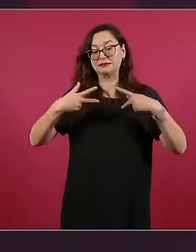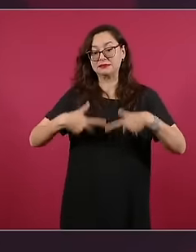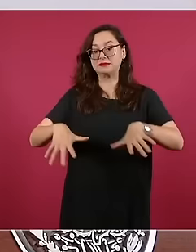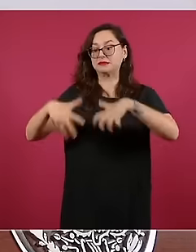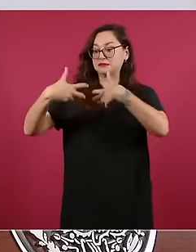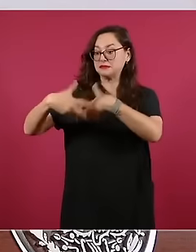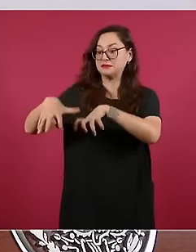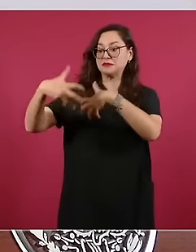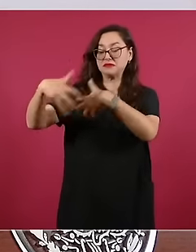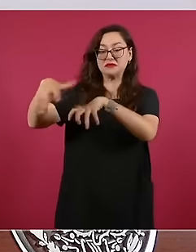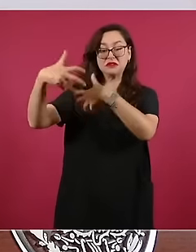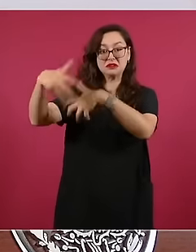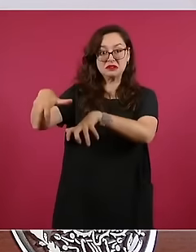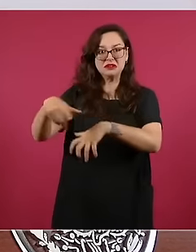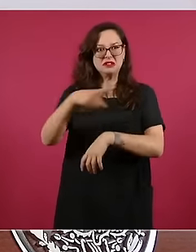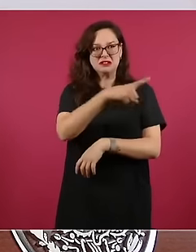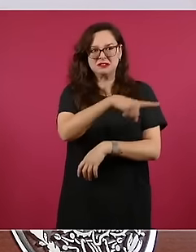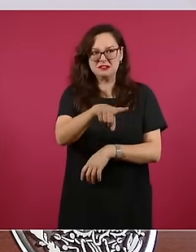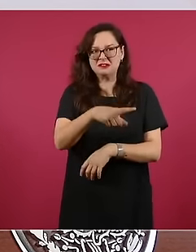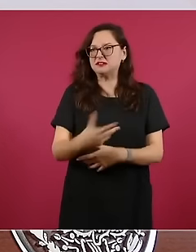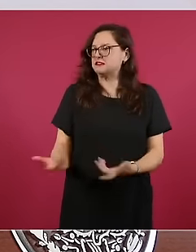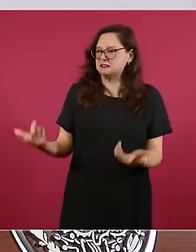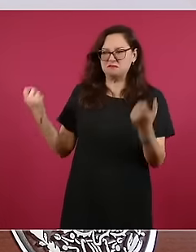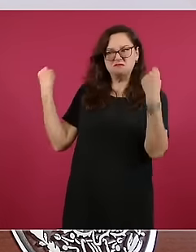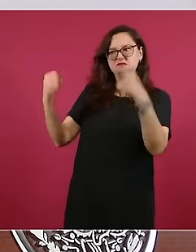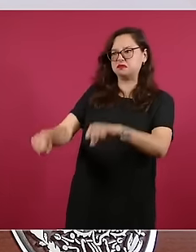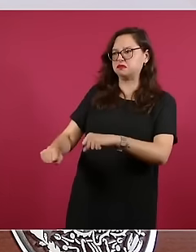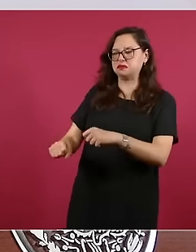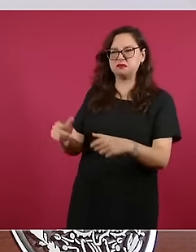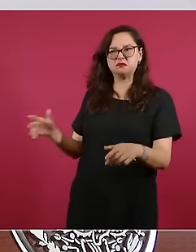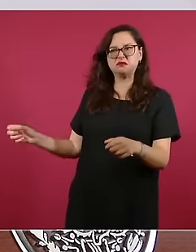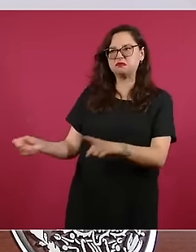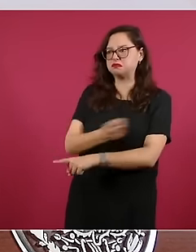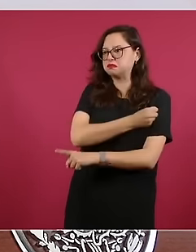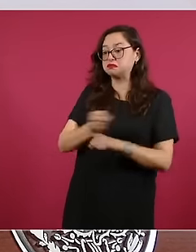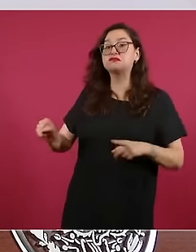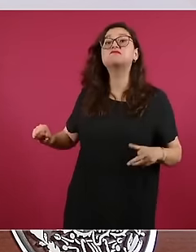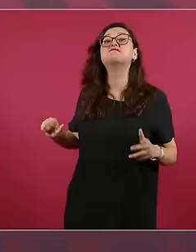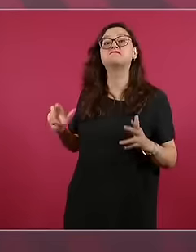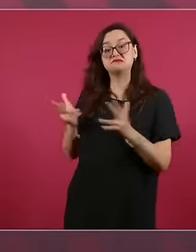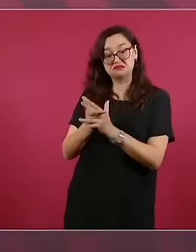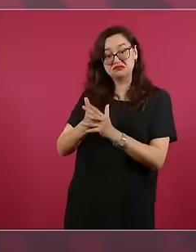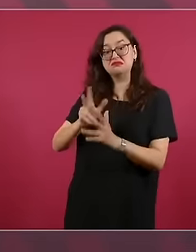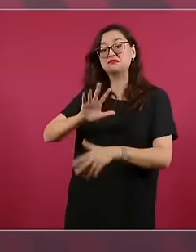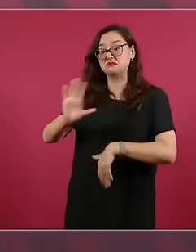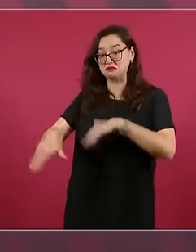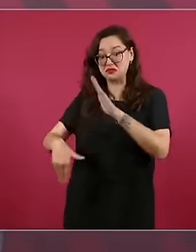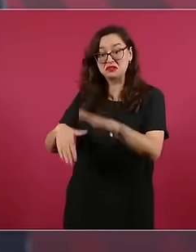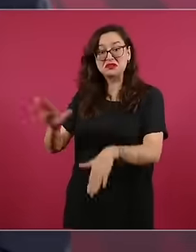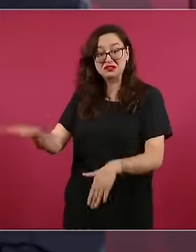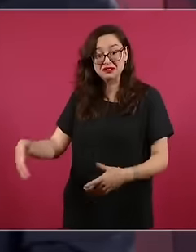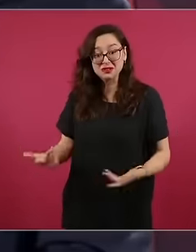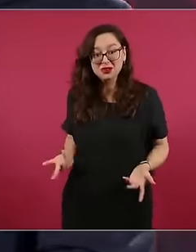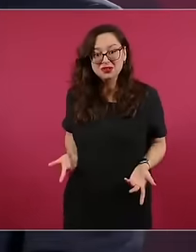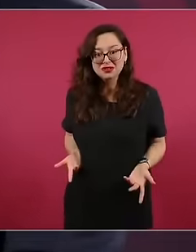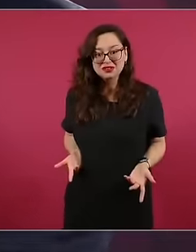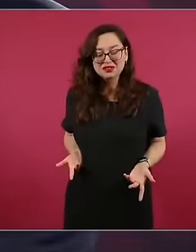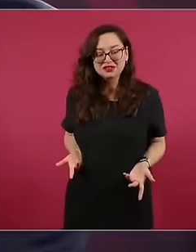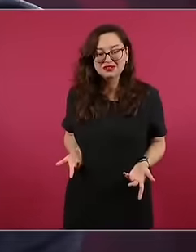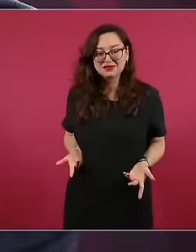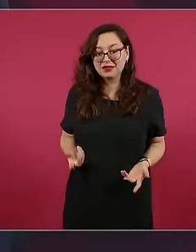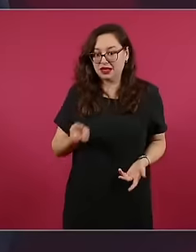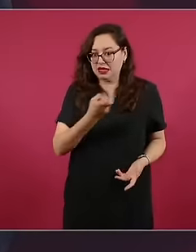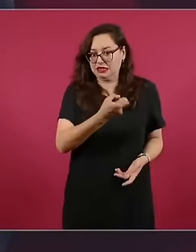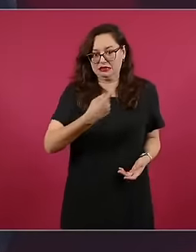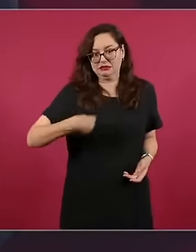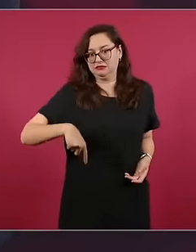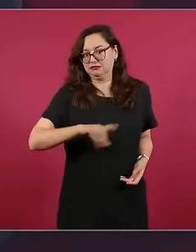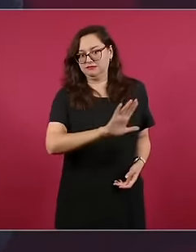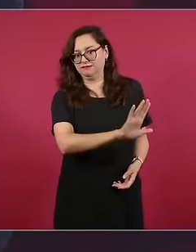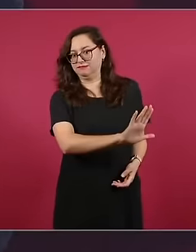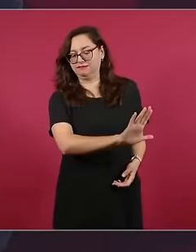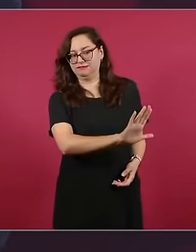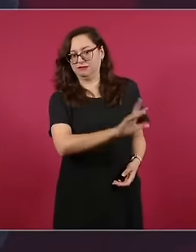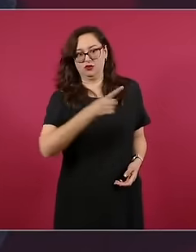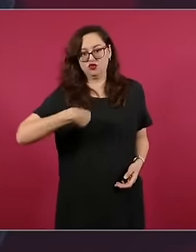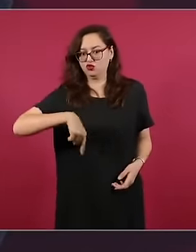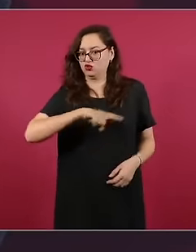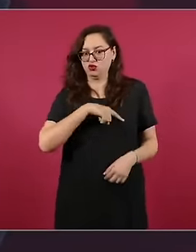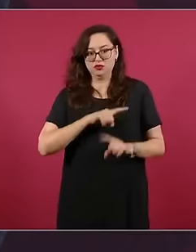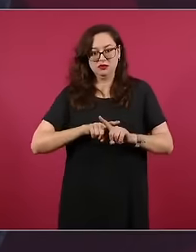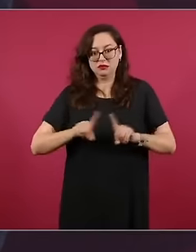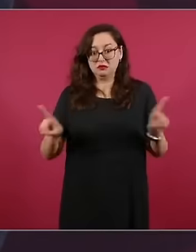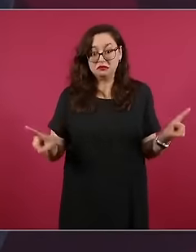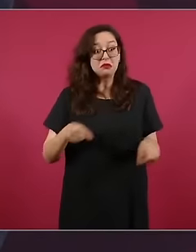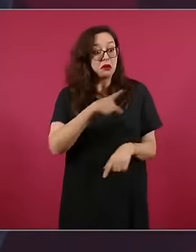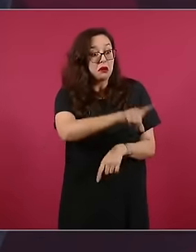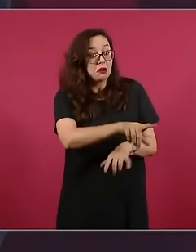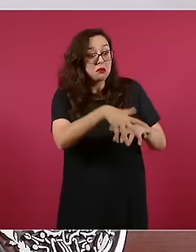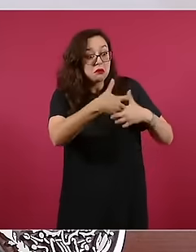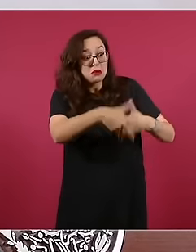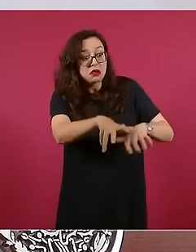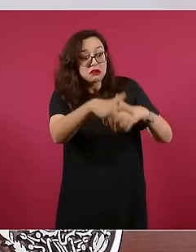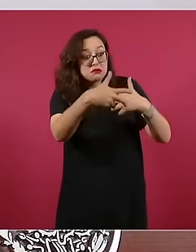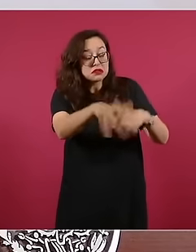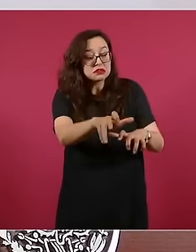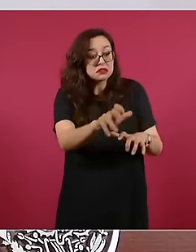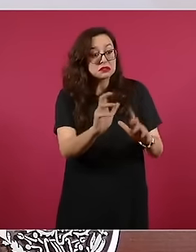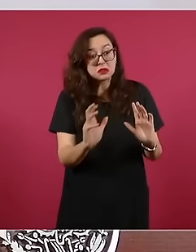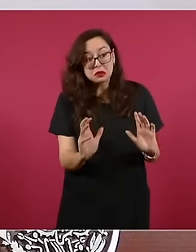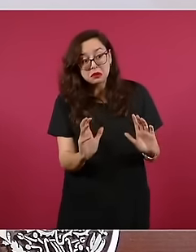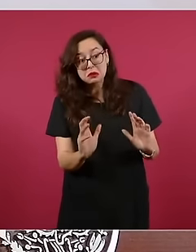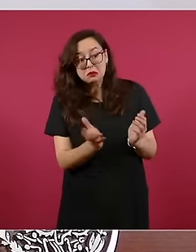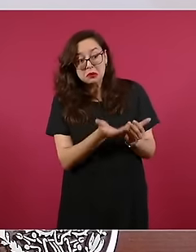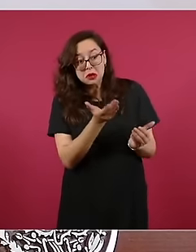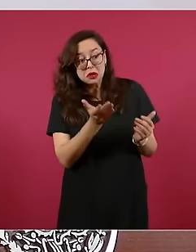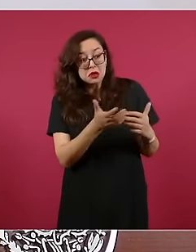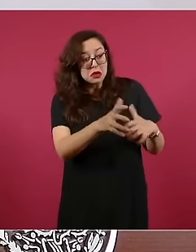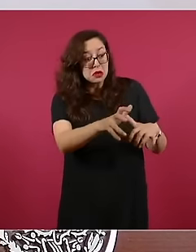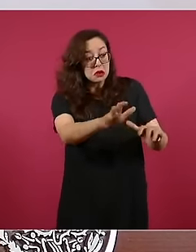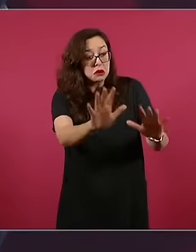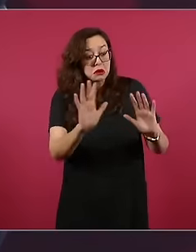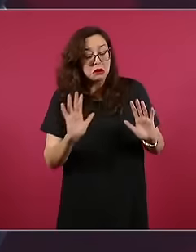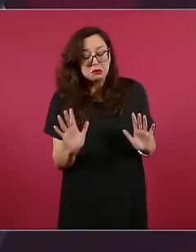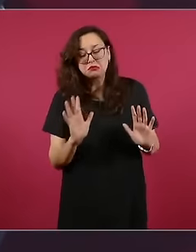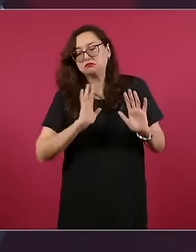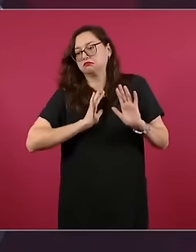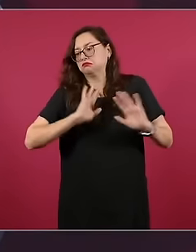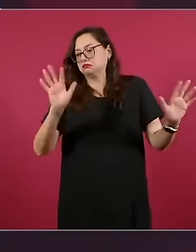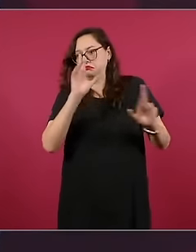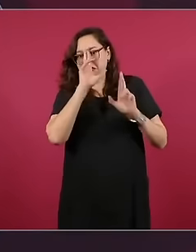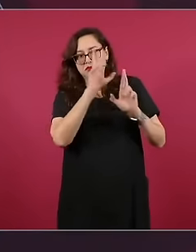they were murdered So no no no not guarantee full broad freedoms and argue and win